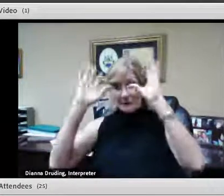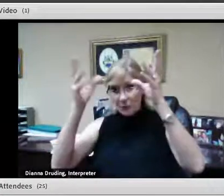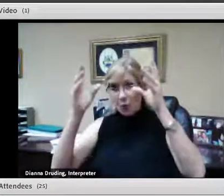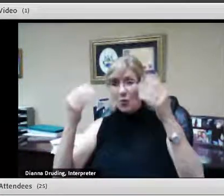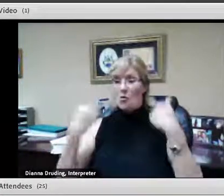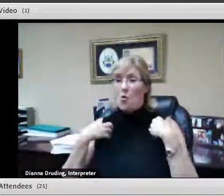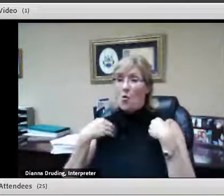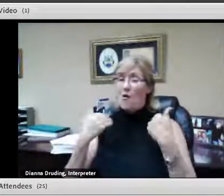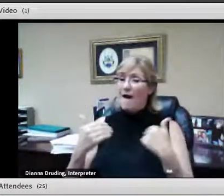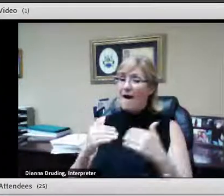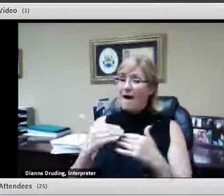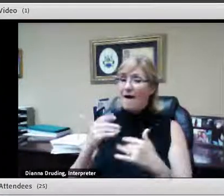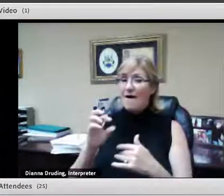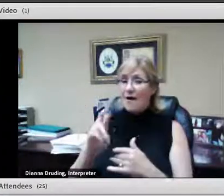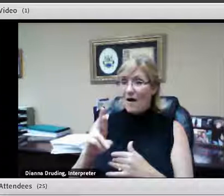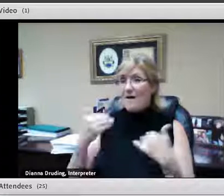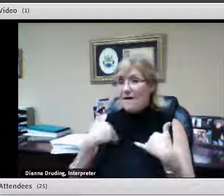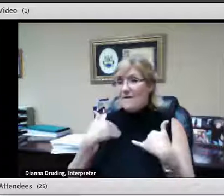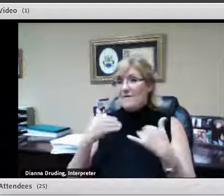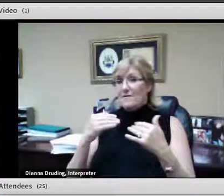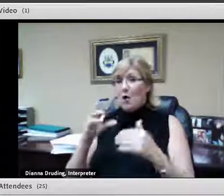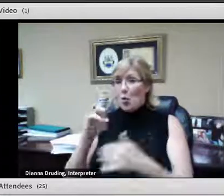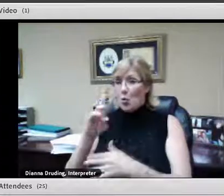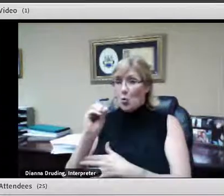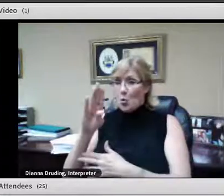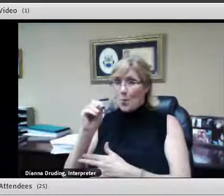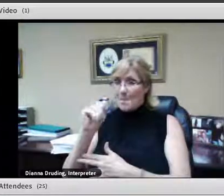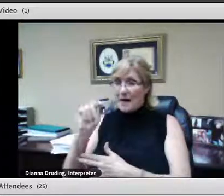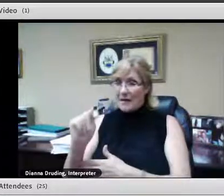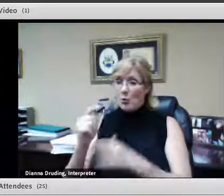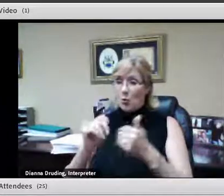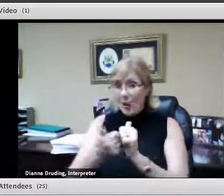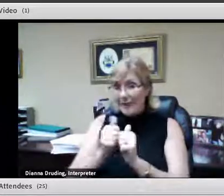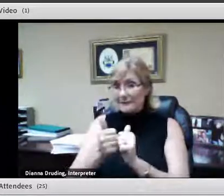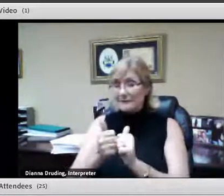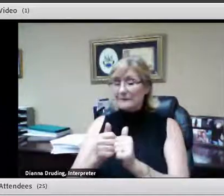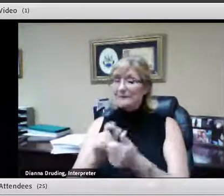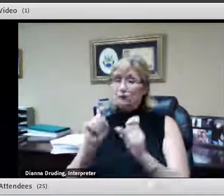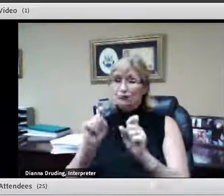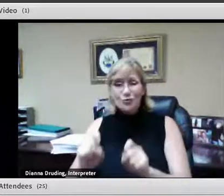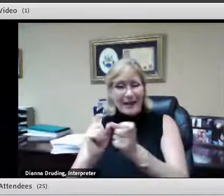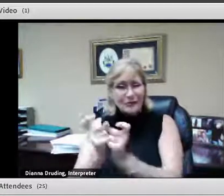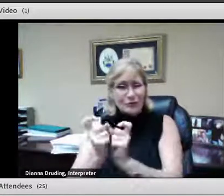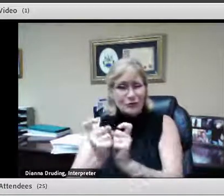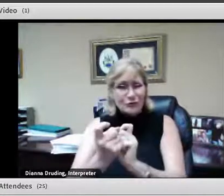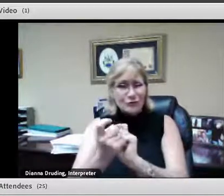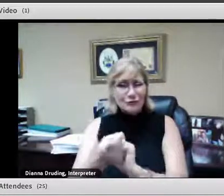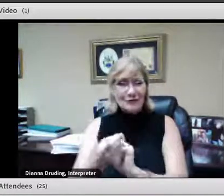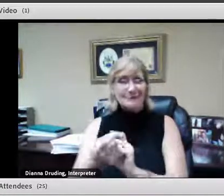There's a lot of games you can play with these robots, and they are highly customizable. The price tag might scare you away,